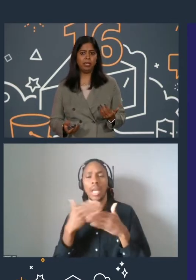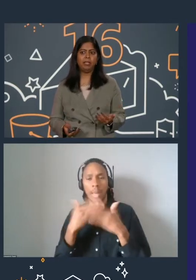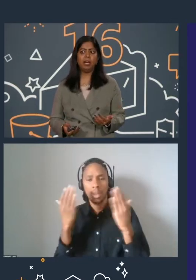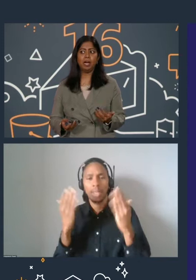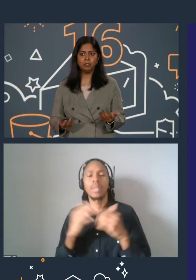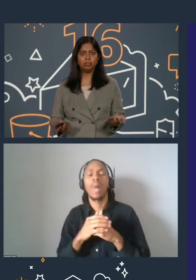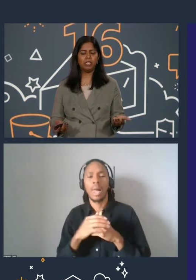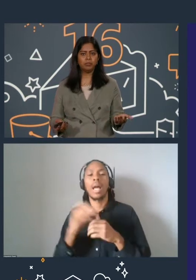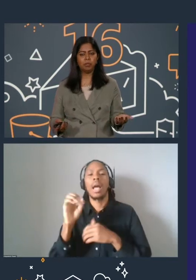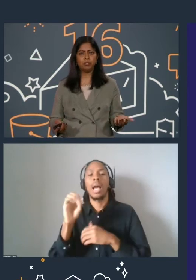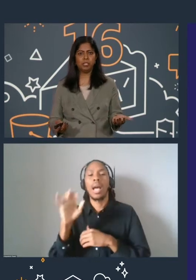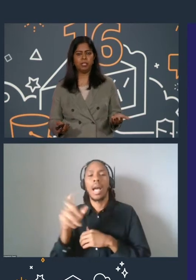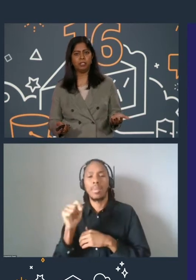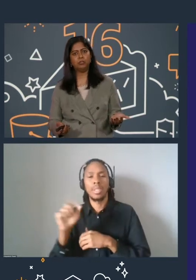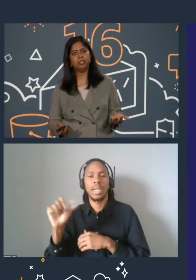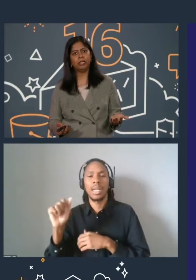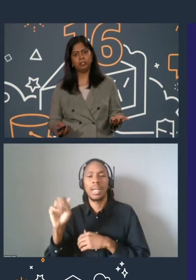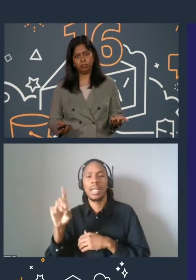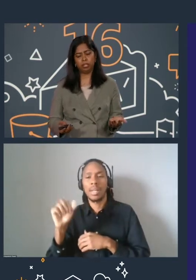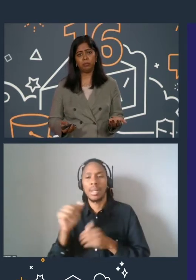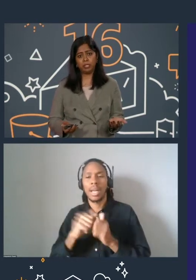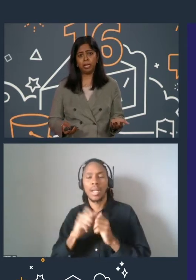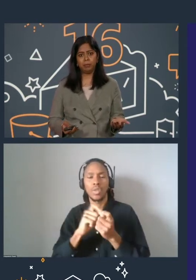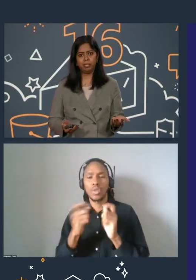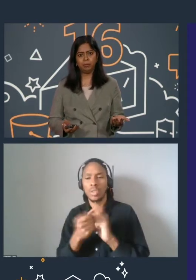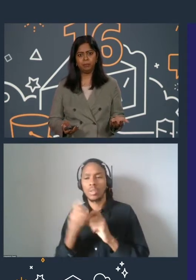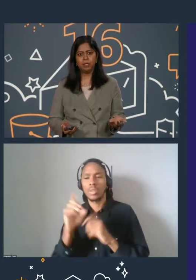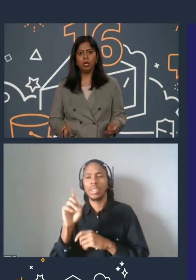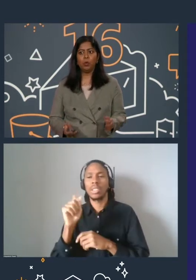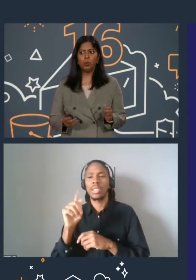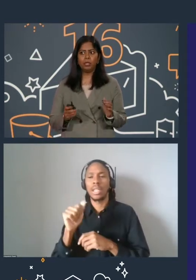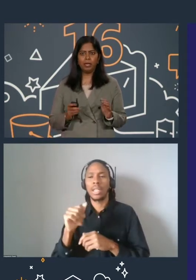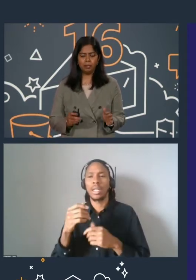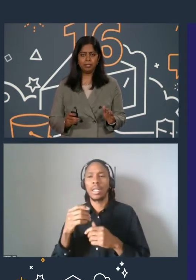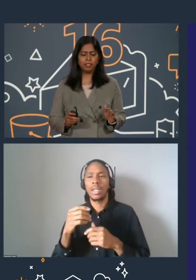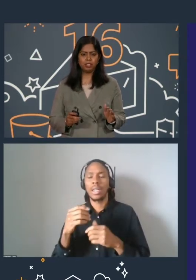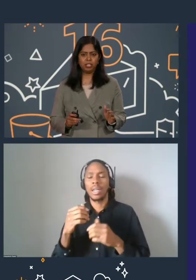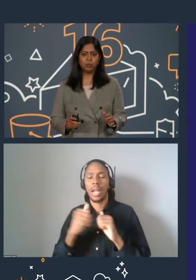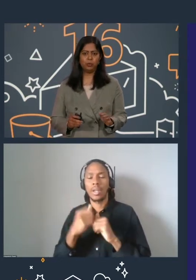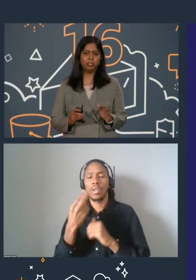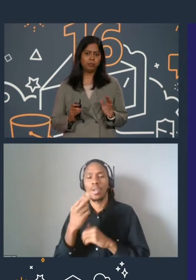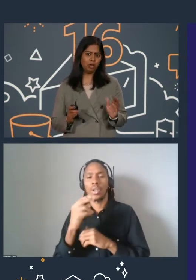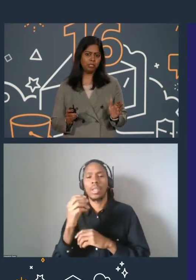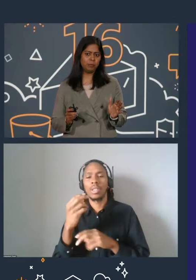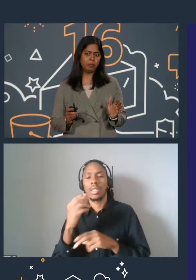and how to transform your data using S3 Object Lambda. We'll end the session with a small demo